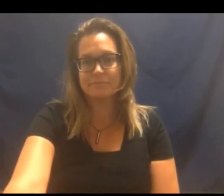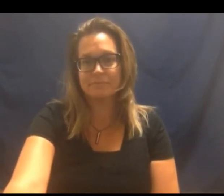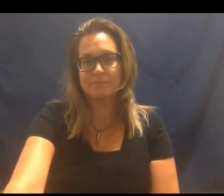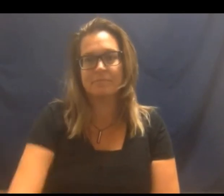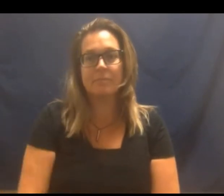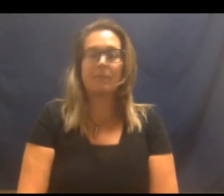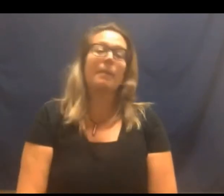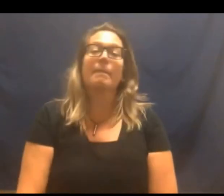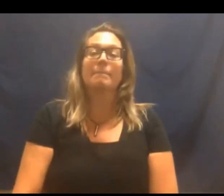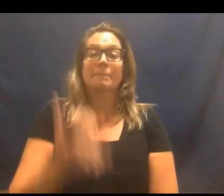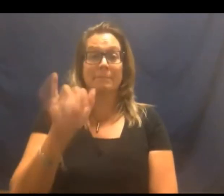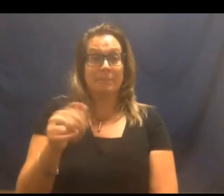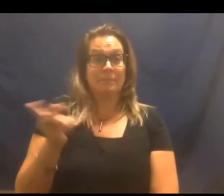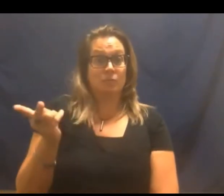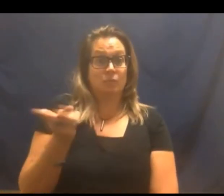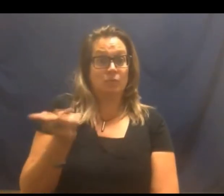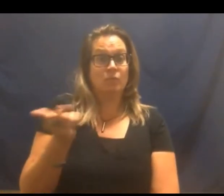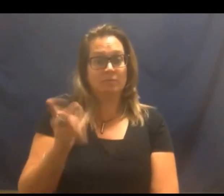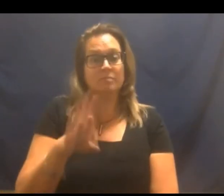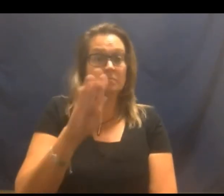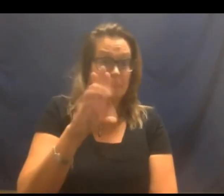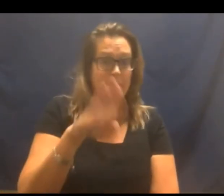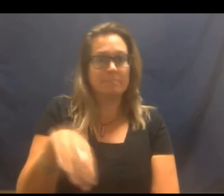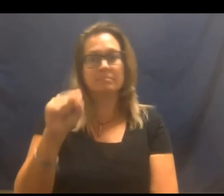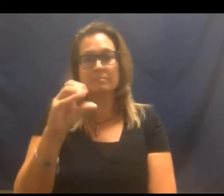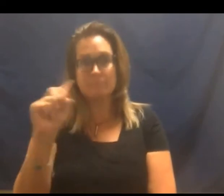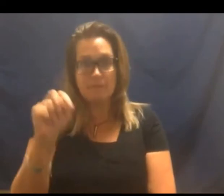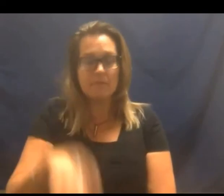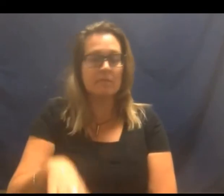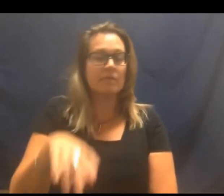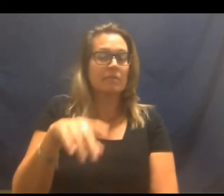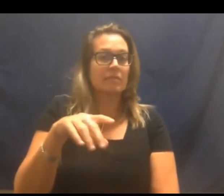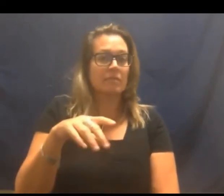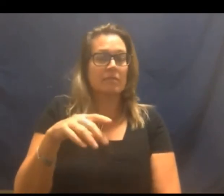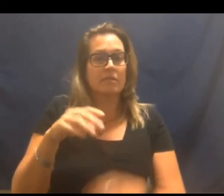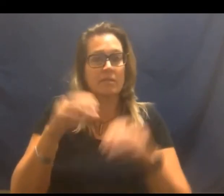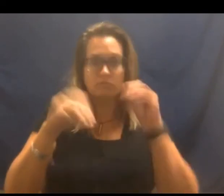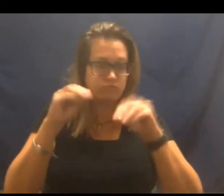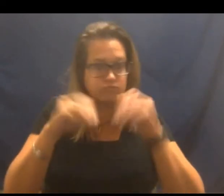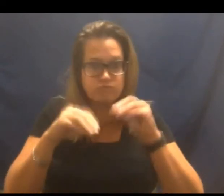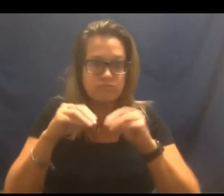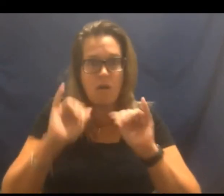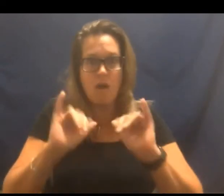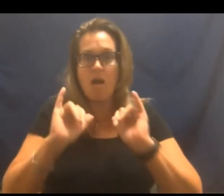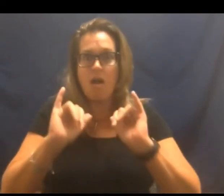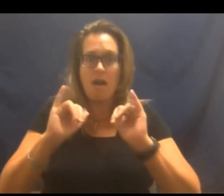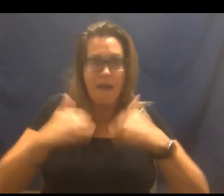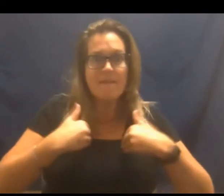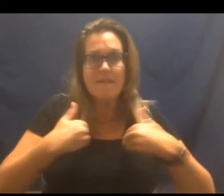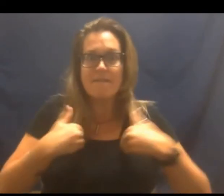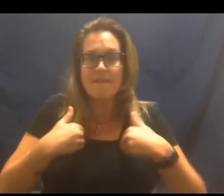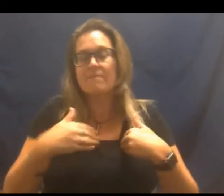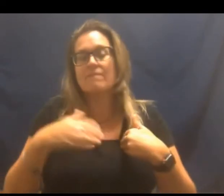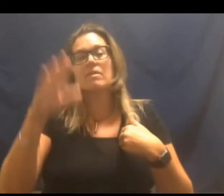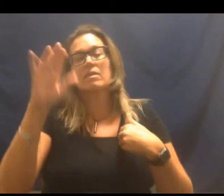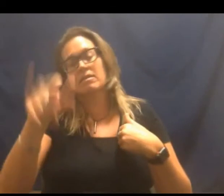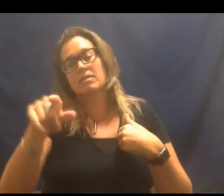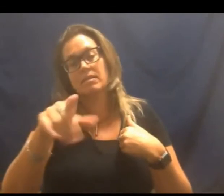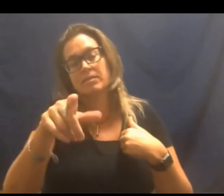So Liddell and Johnson researched